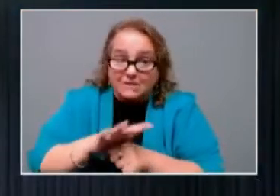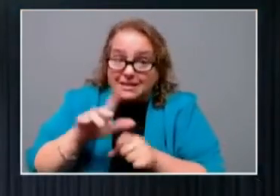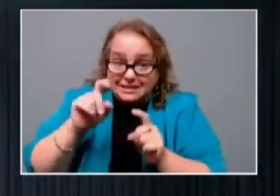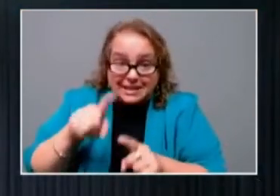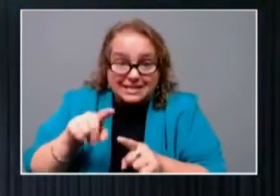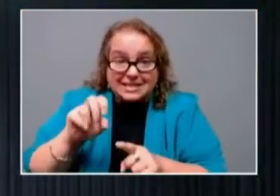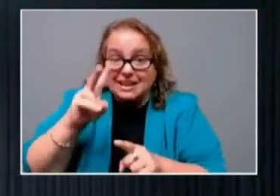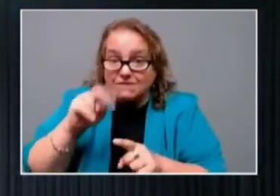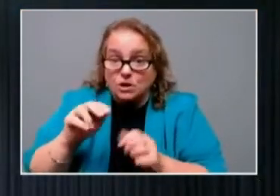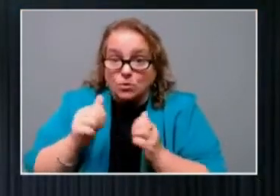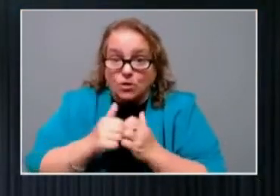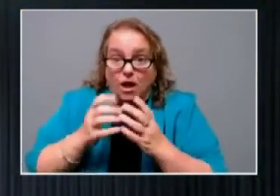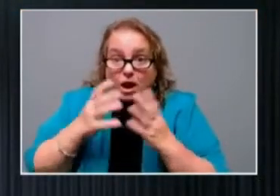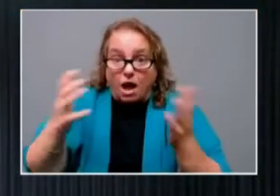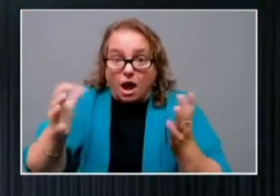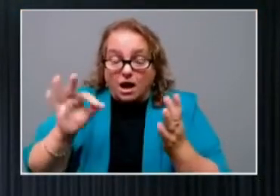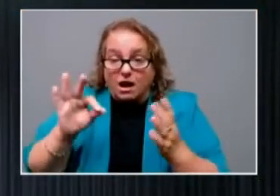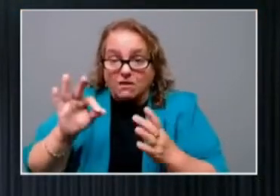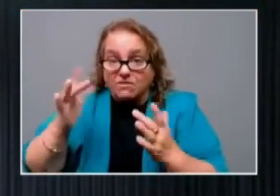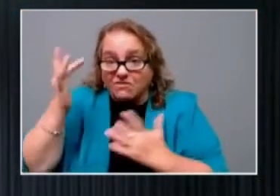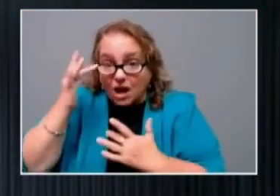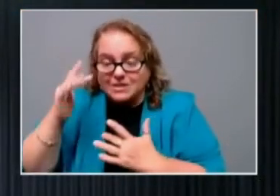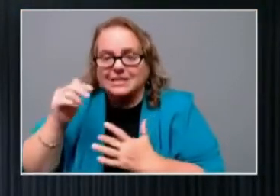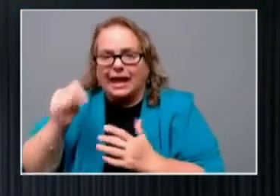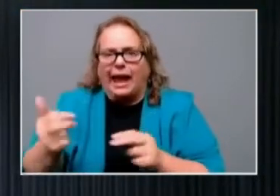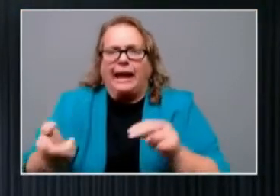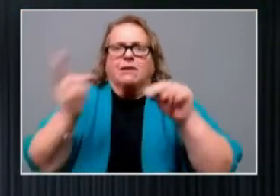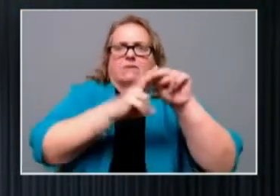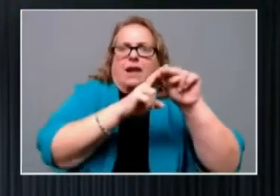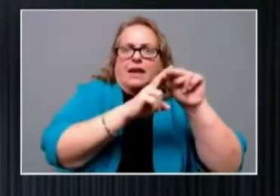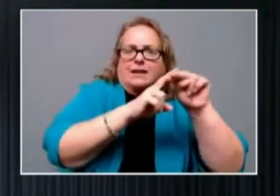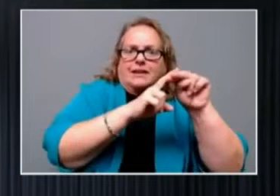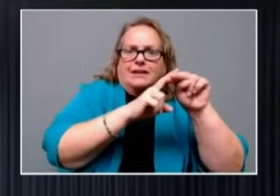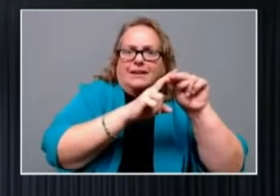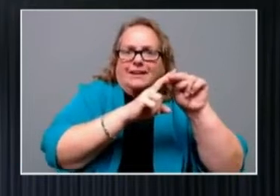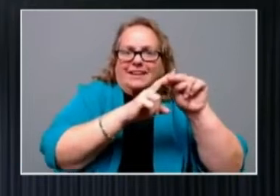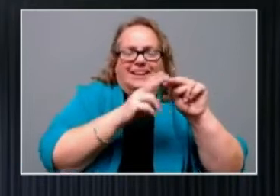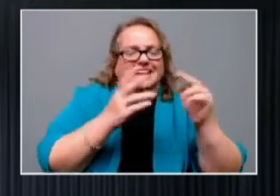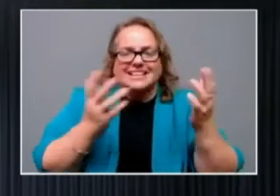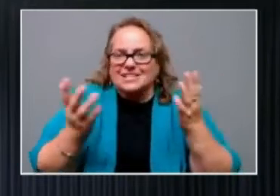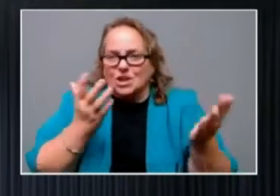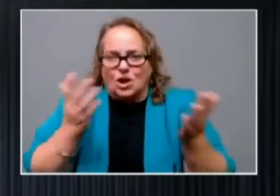positivity rate more than it is early on in the pandemic. If you look to the